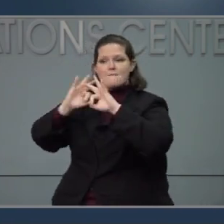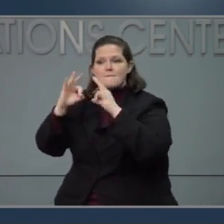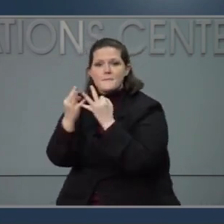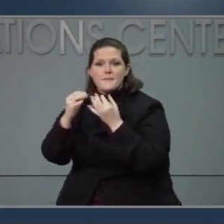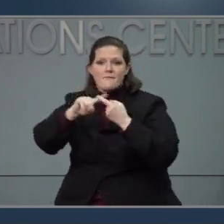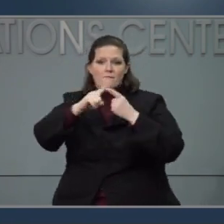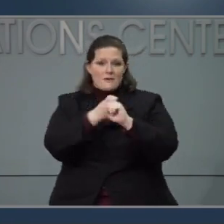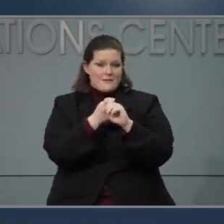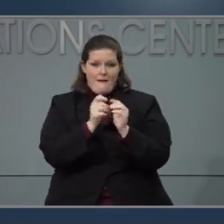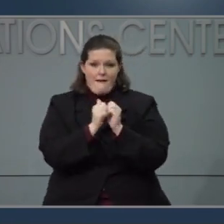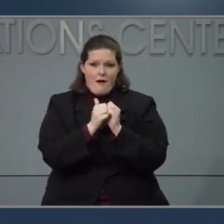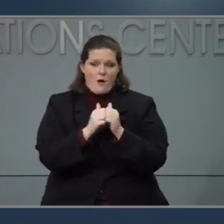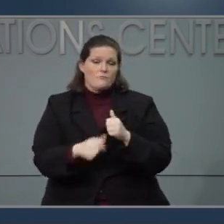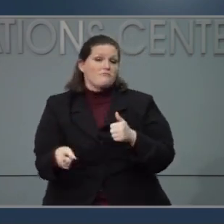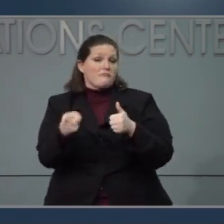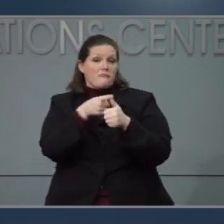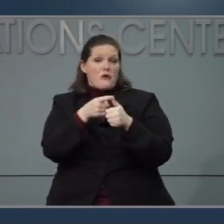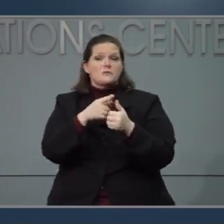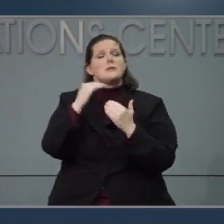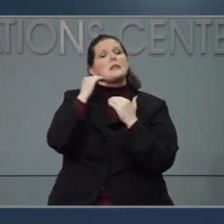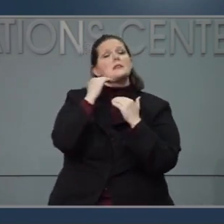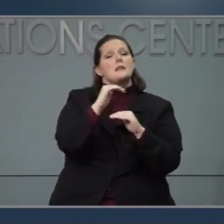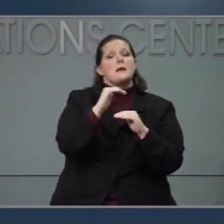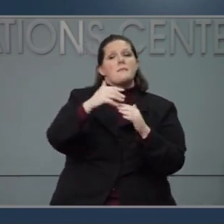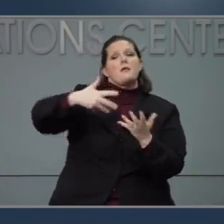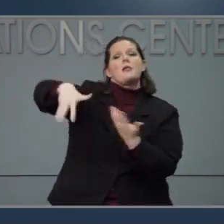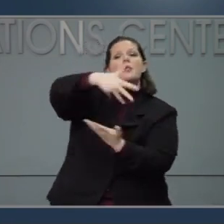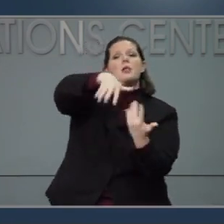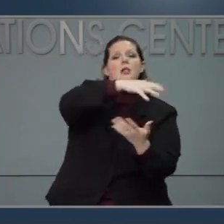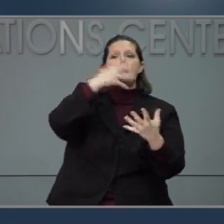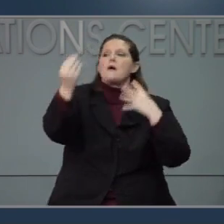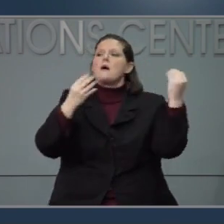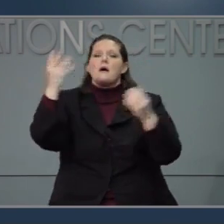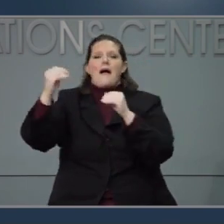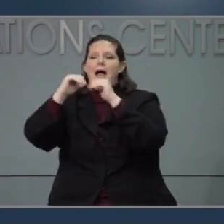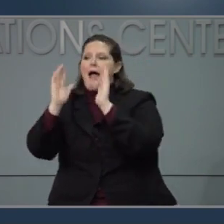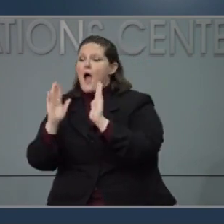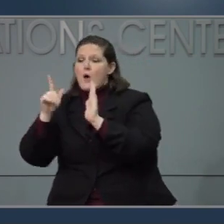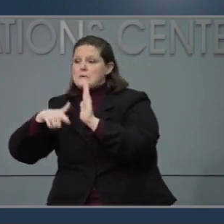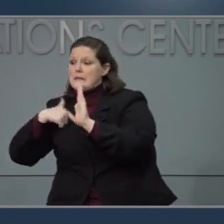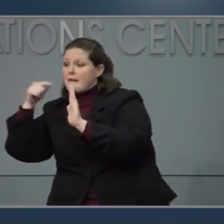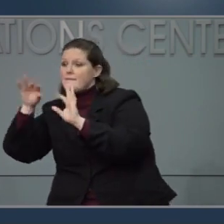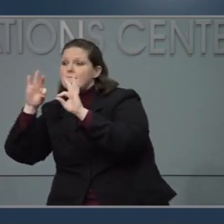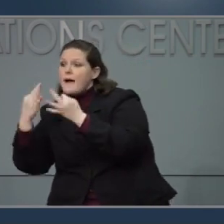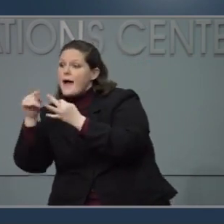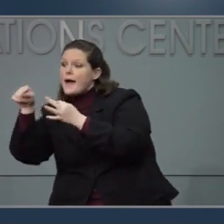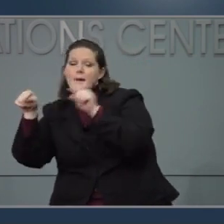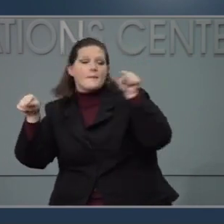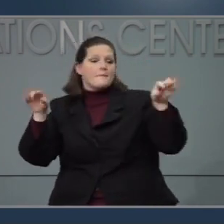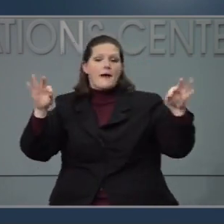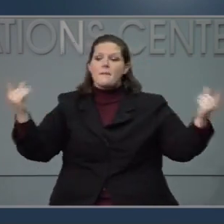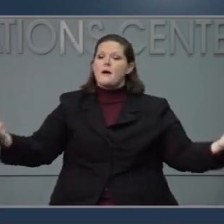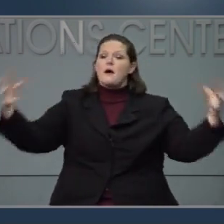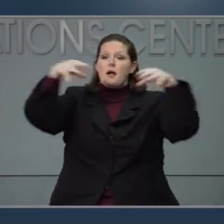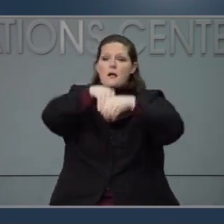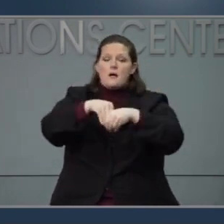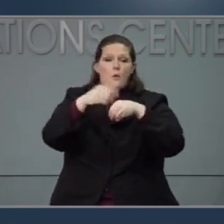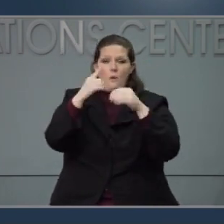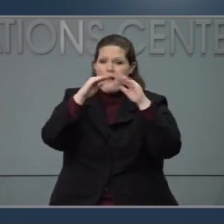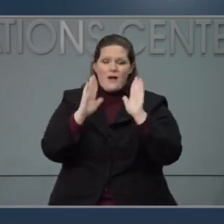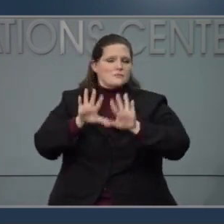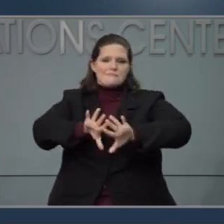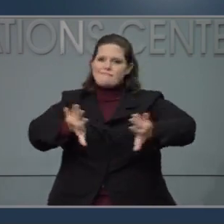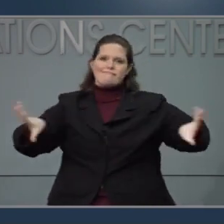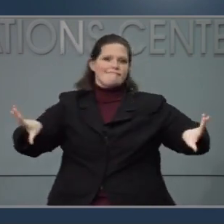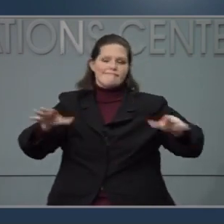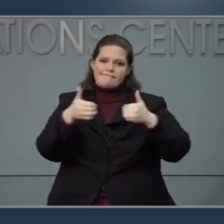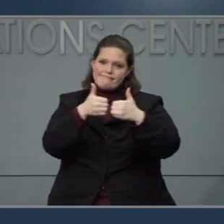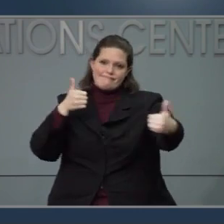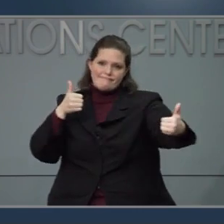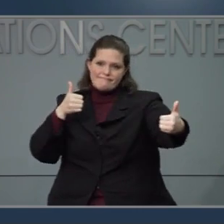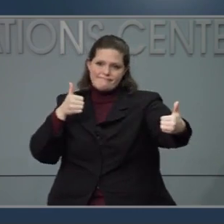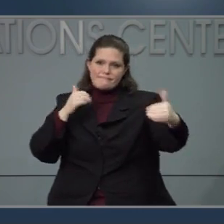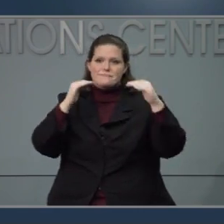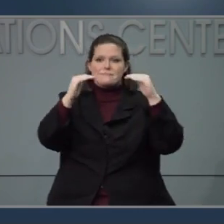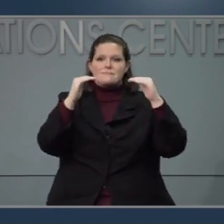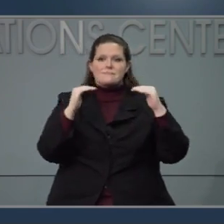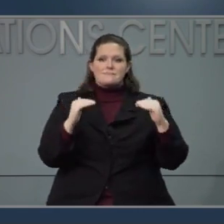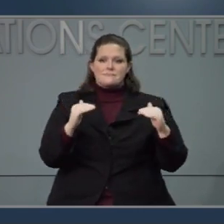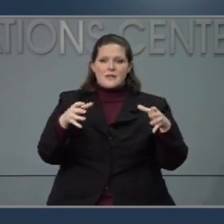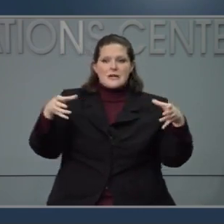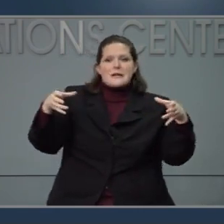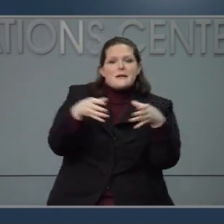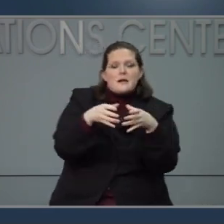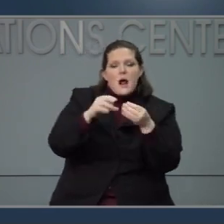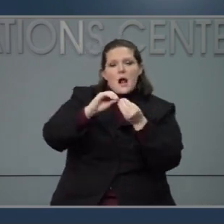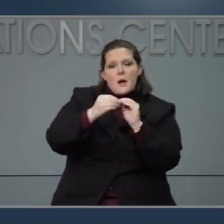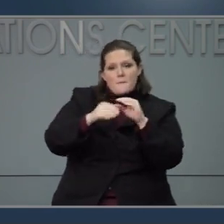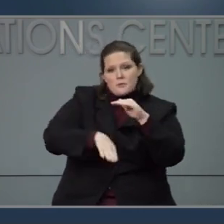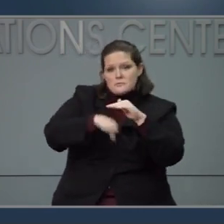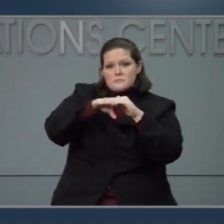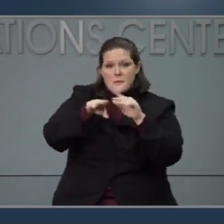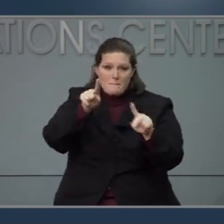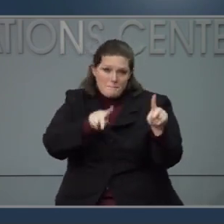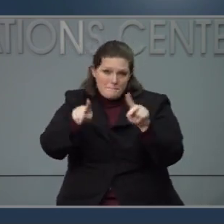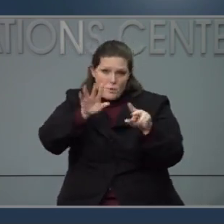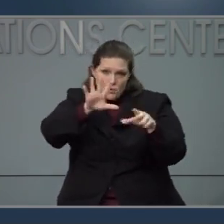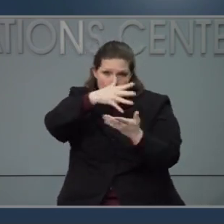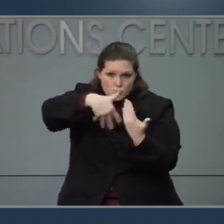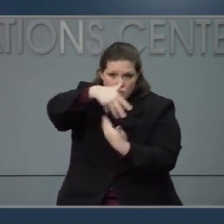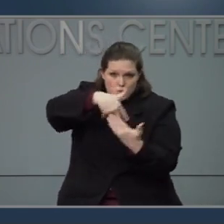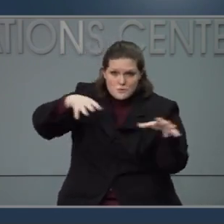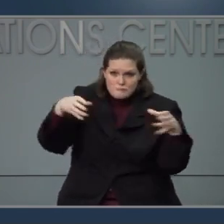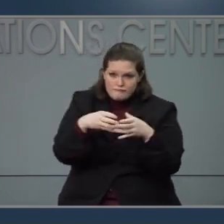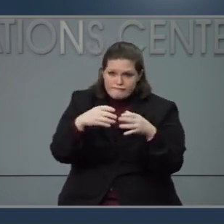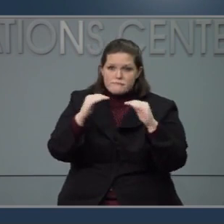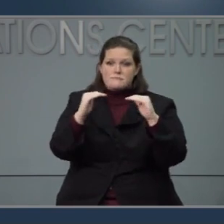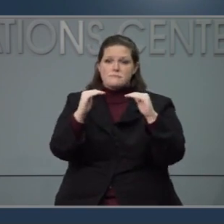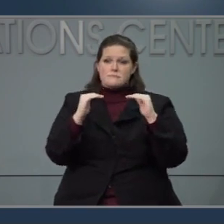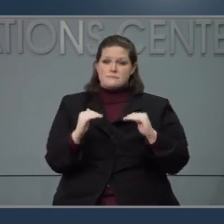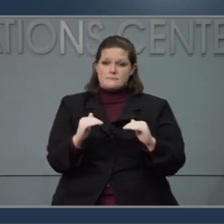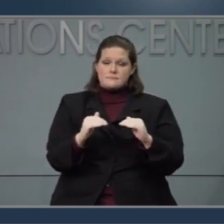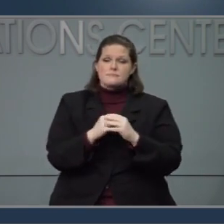IF YOU LIVE AND A RED OR ORANGE COUN -- IN A RED OR ORANGE COUNTY, -- MINIMIZING THE NUMBER OF PEOPLE IN YOUR SOCIAL CIRCLES.